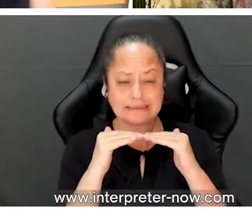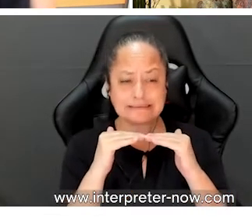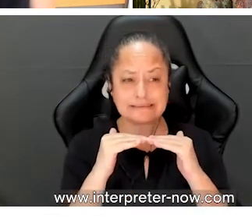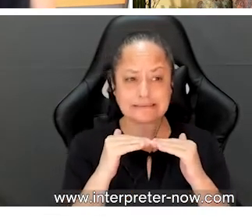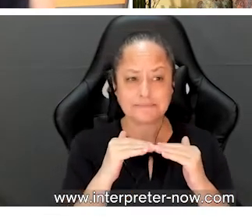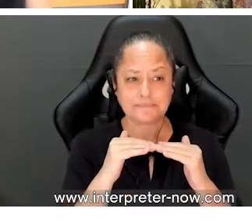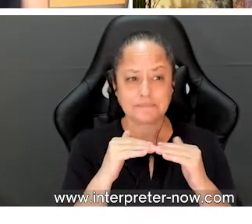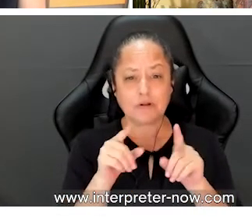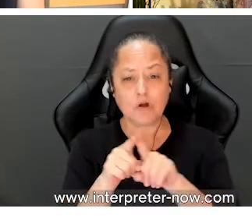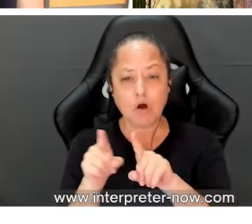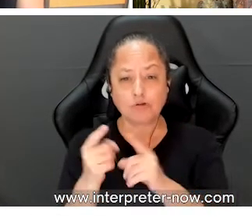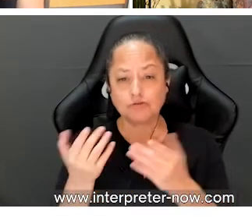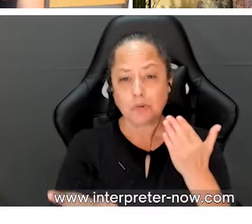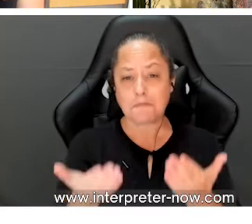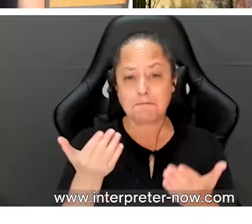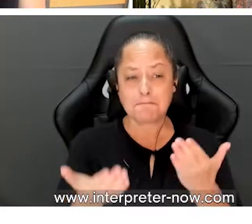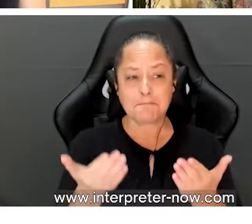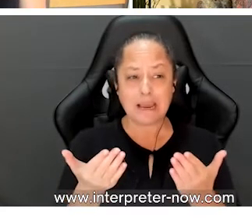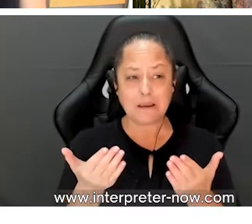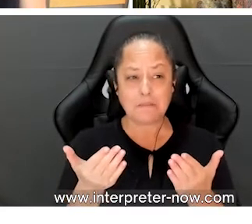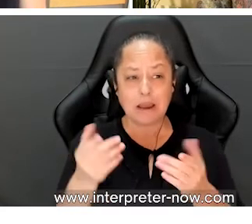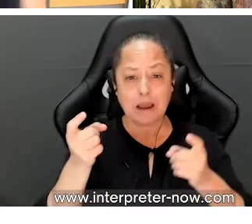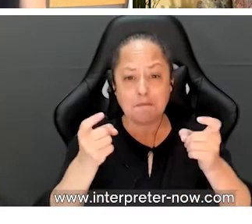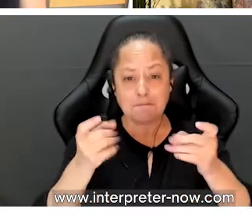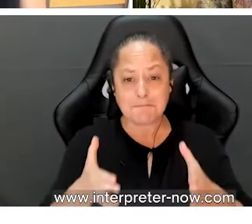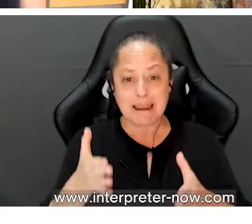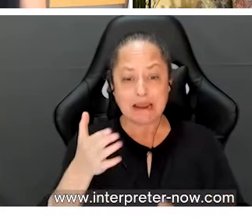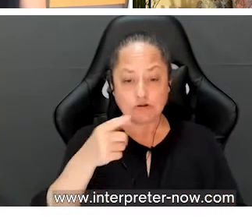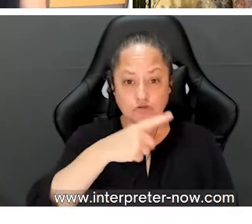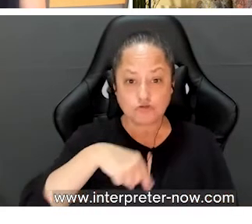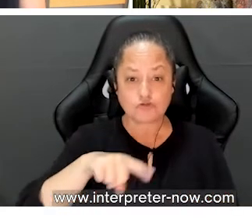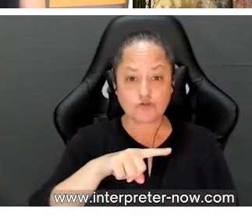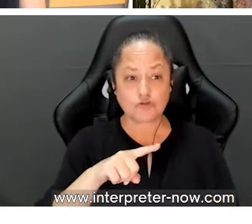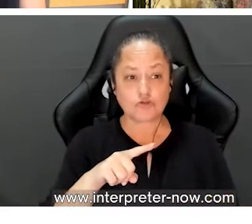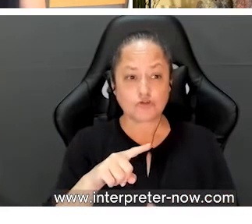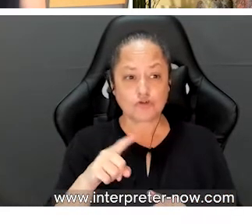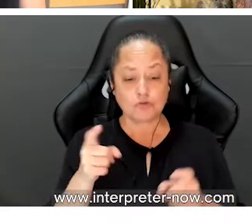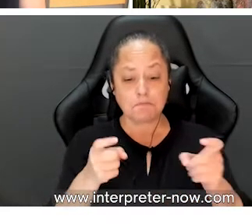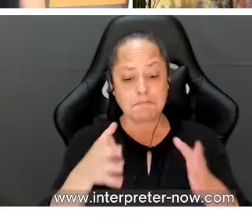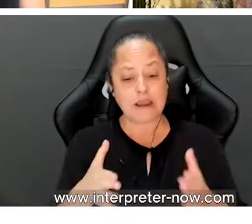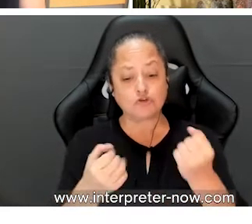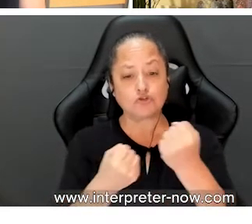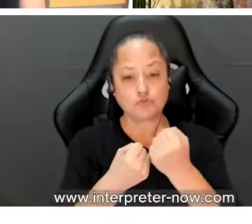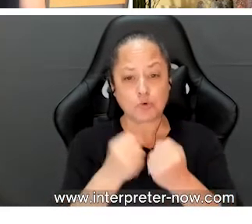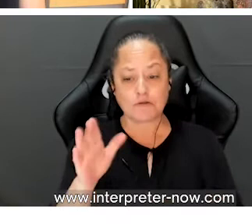And also maybe how managers can be supportive of their direct reports as well.